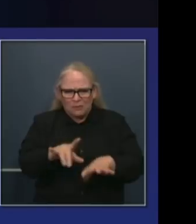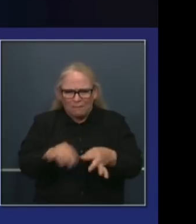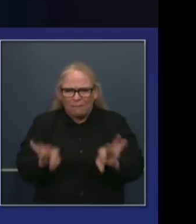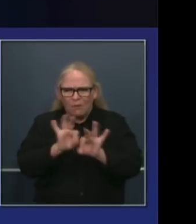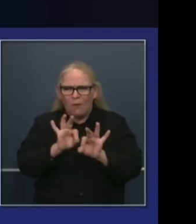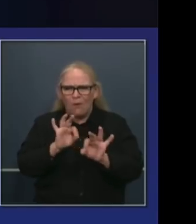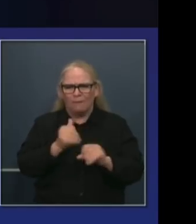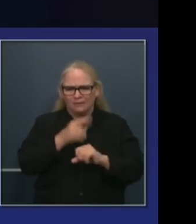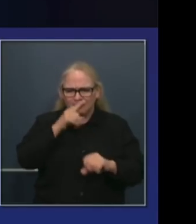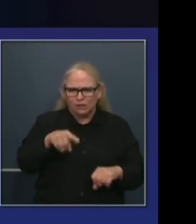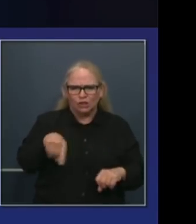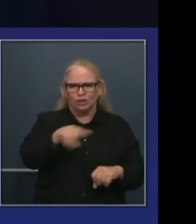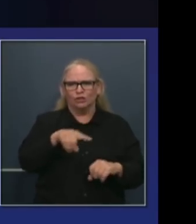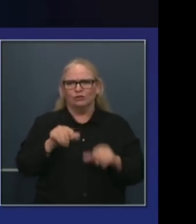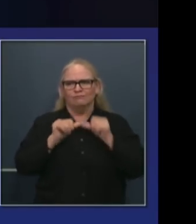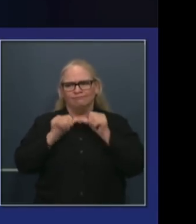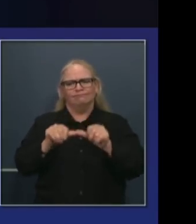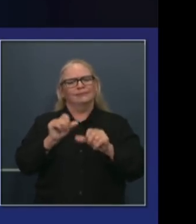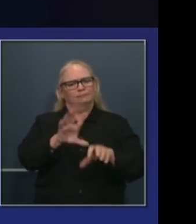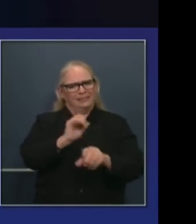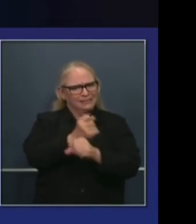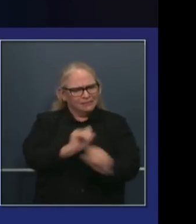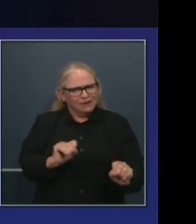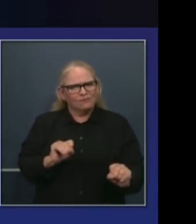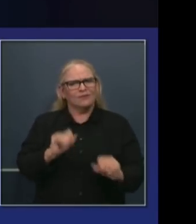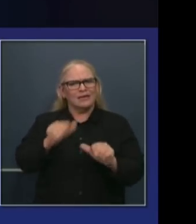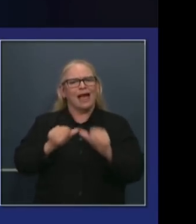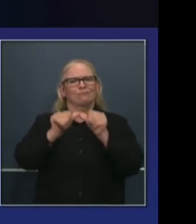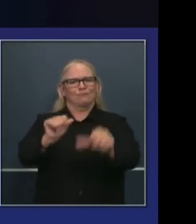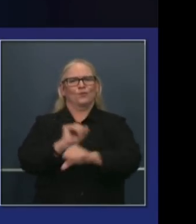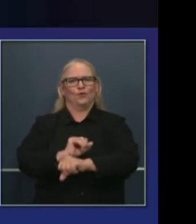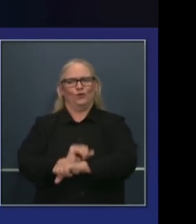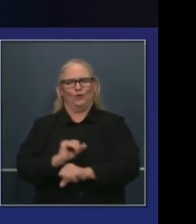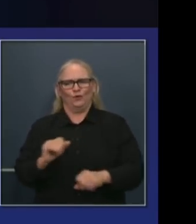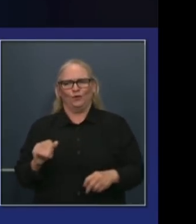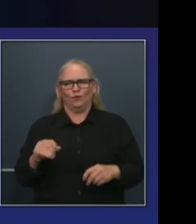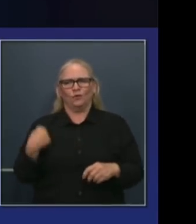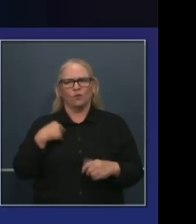AND EDUCATE NOT ONLY EMPLOYERS LARGE AND SMALL AND HELP THEM